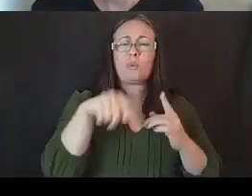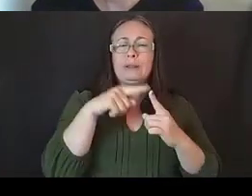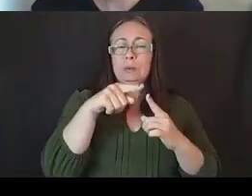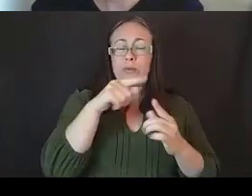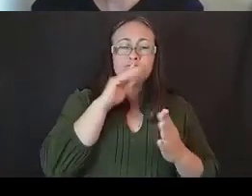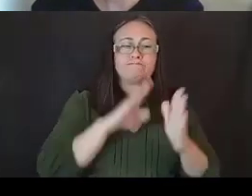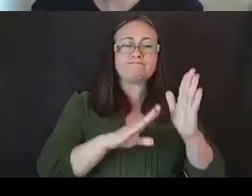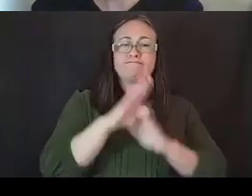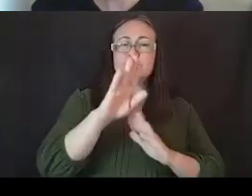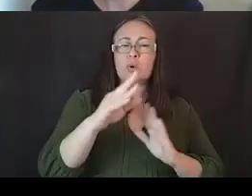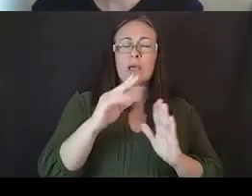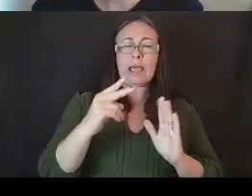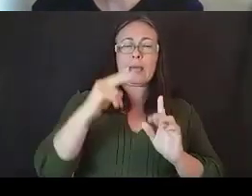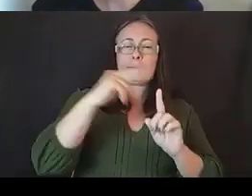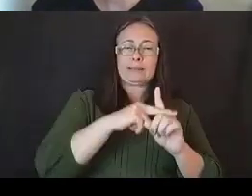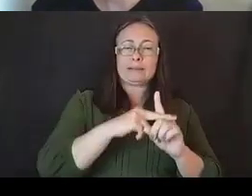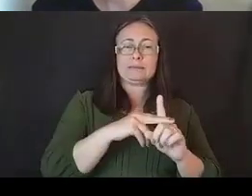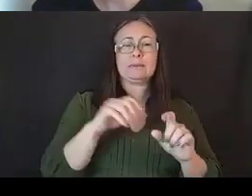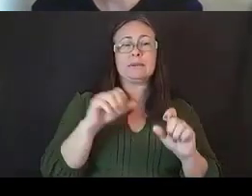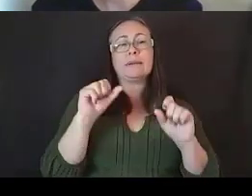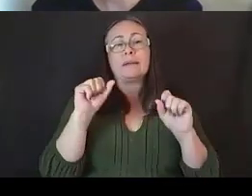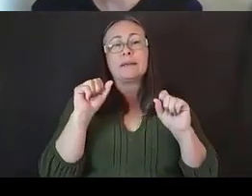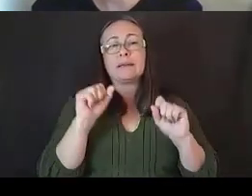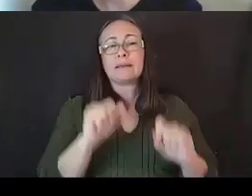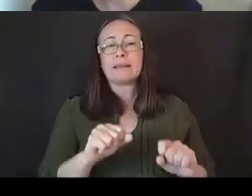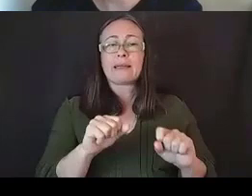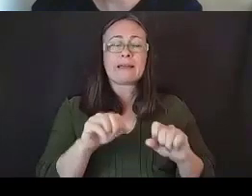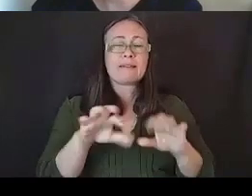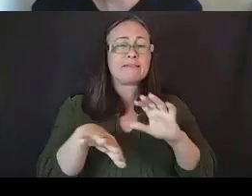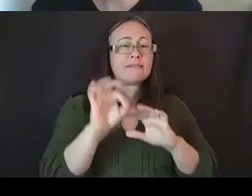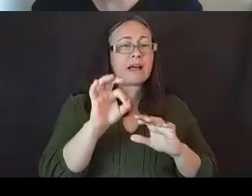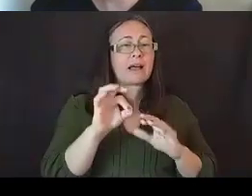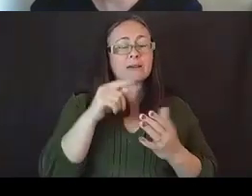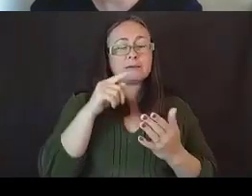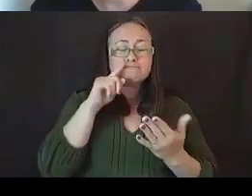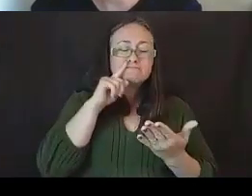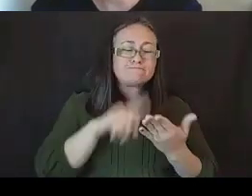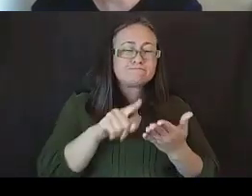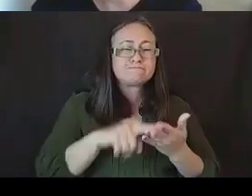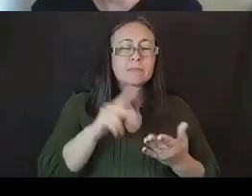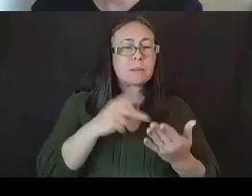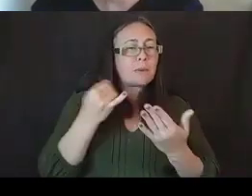You can find funded research projects in areas similar to yours to see what's been funded already,